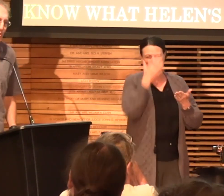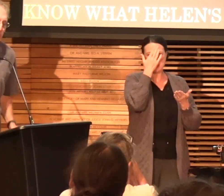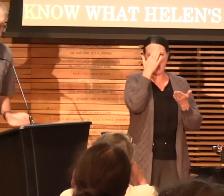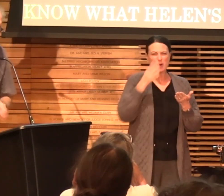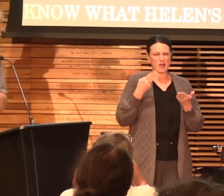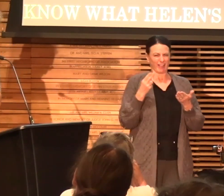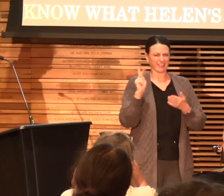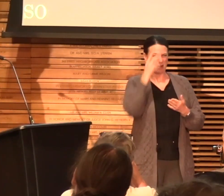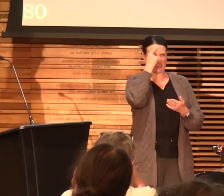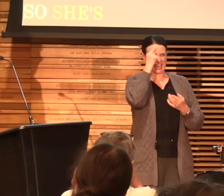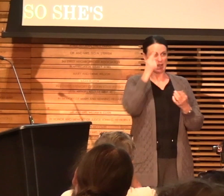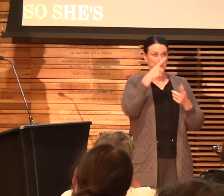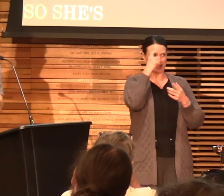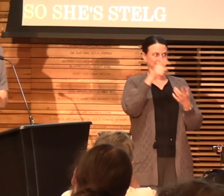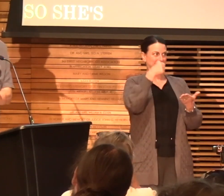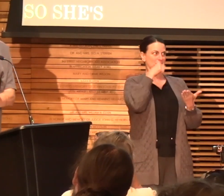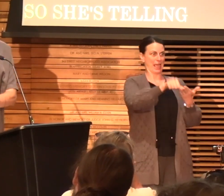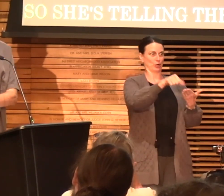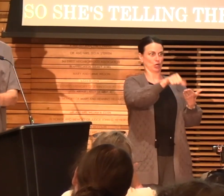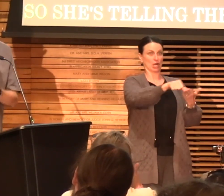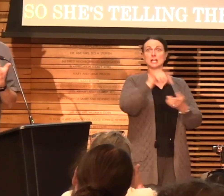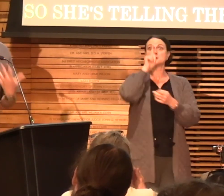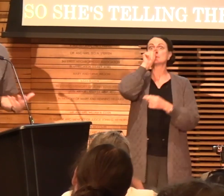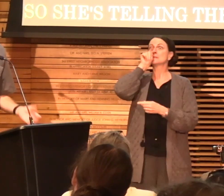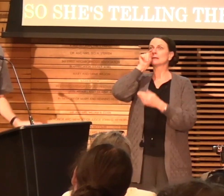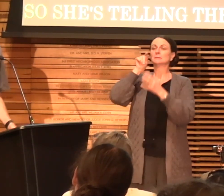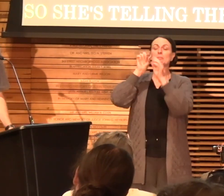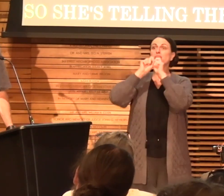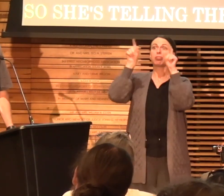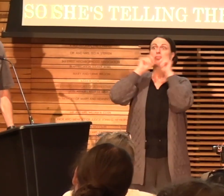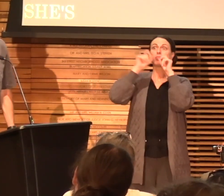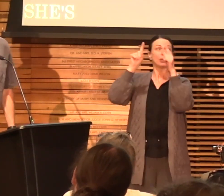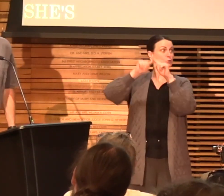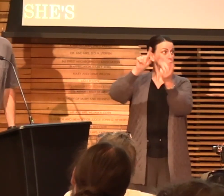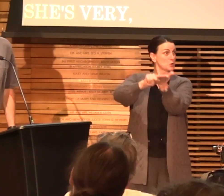So she's telling the newspapers... You know, she's very, very famous.